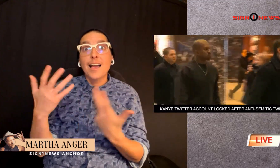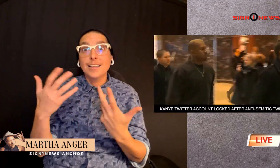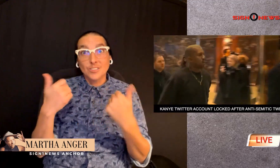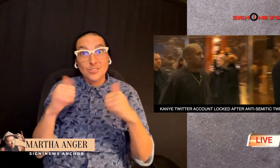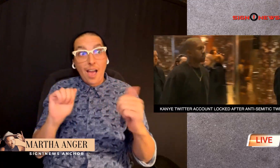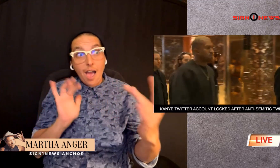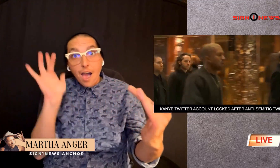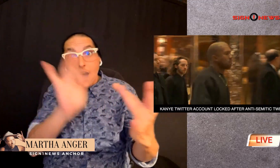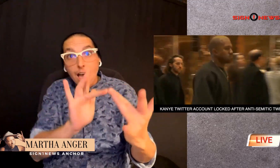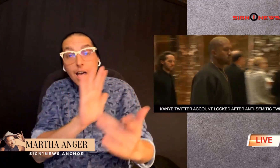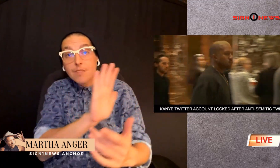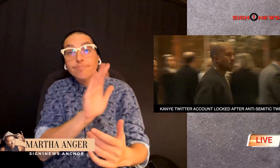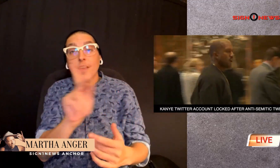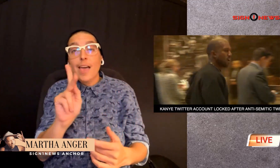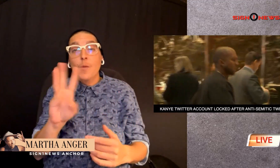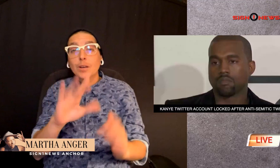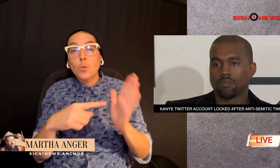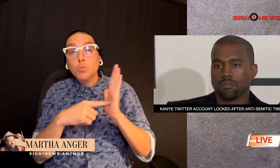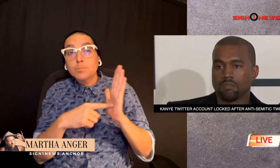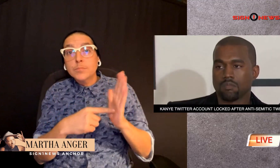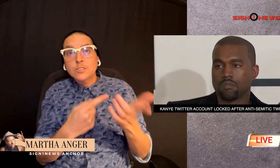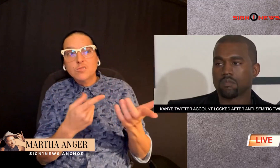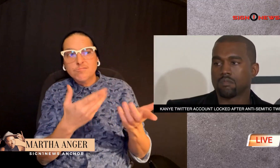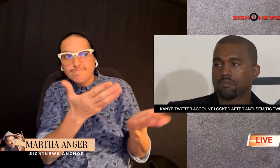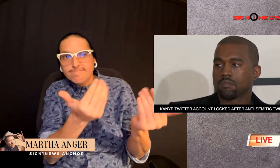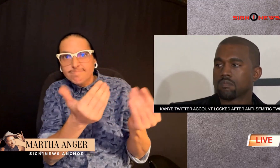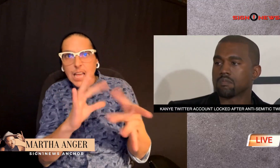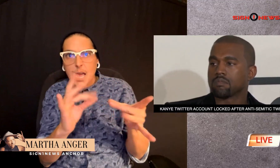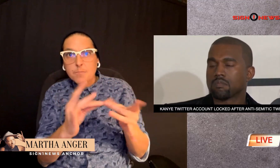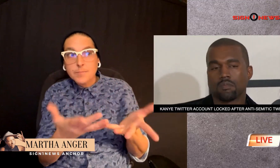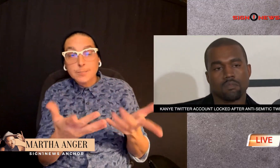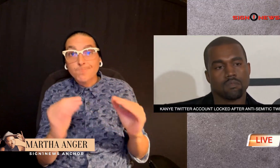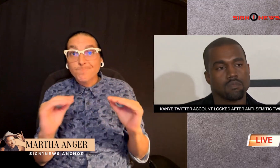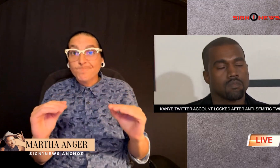CNN was unable to reach representative for West for comment.